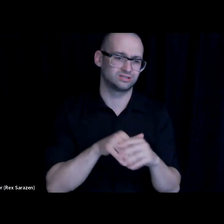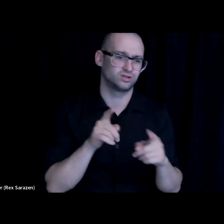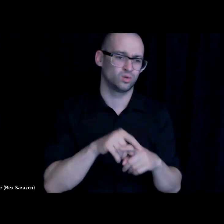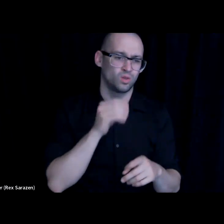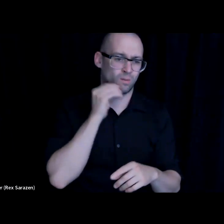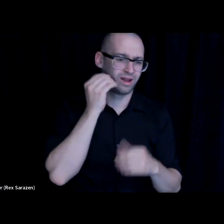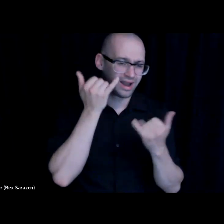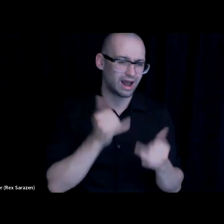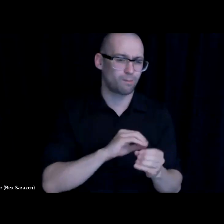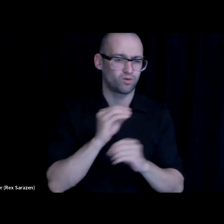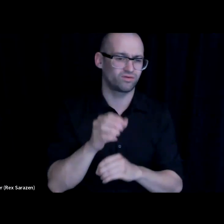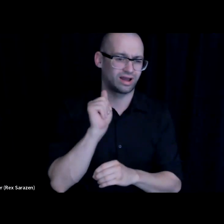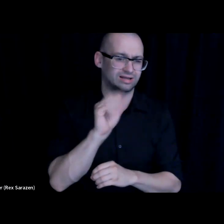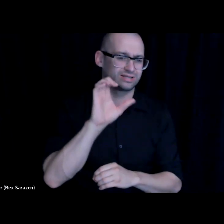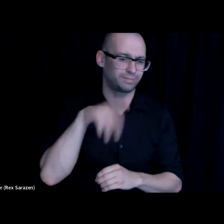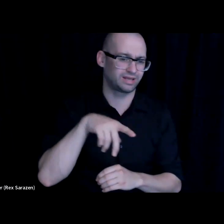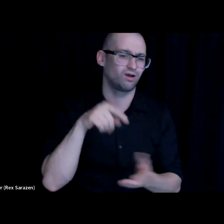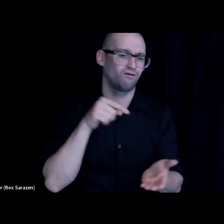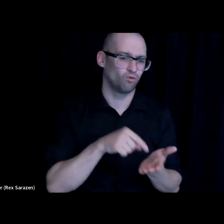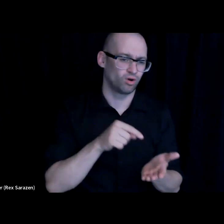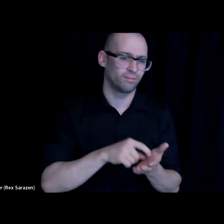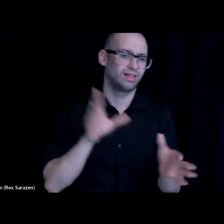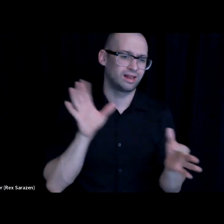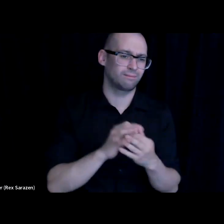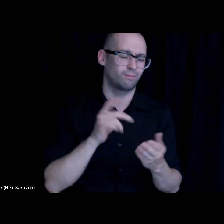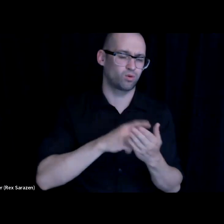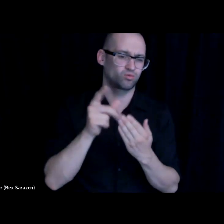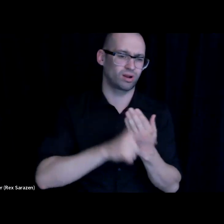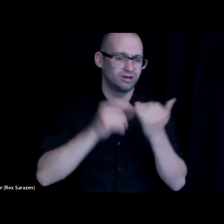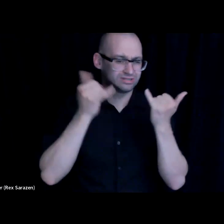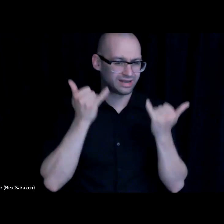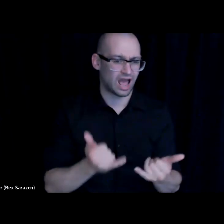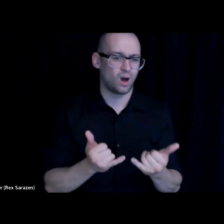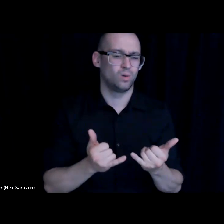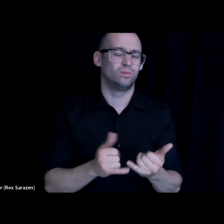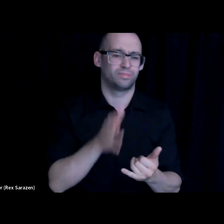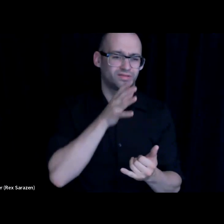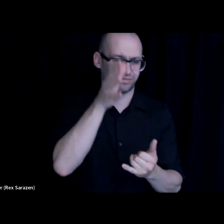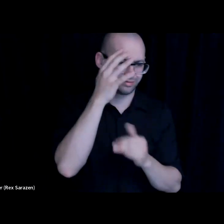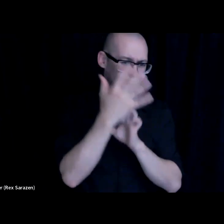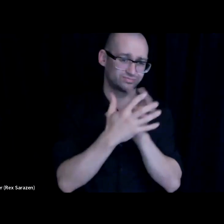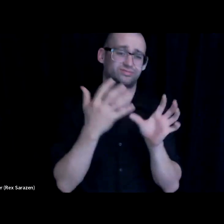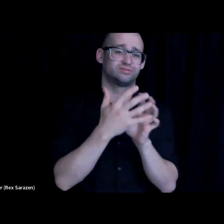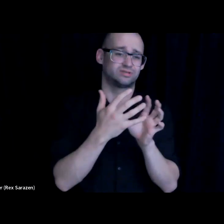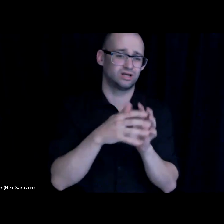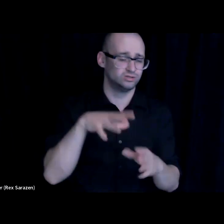Program, the ACP program. So parents are confused, students are confused, so trying to get a